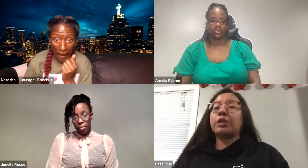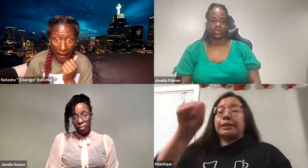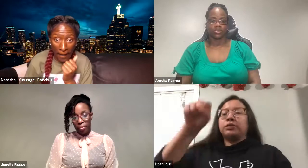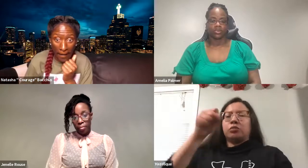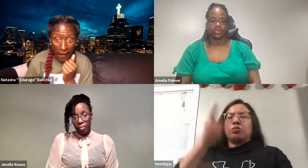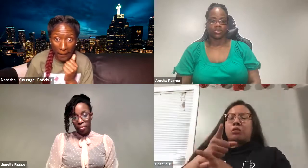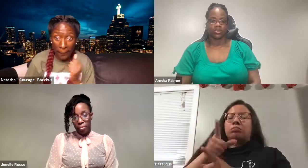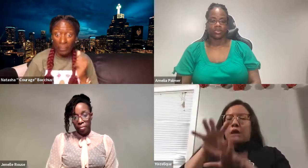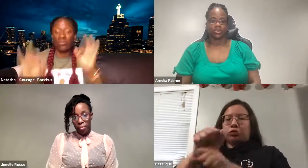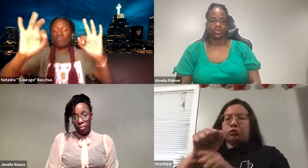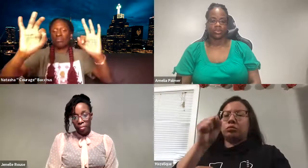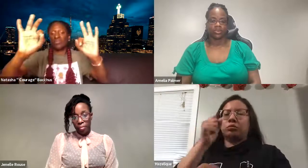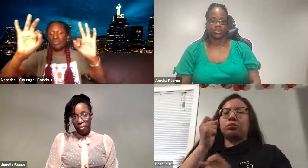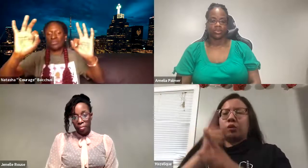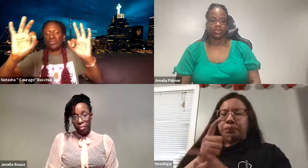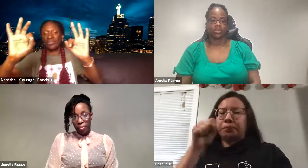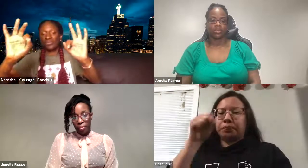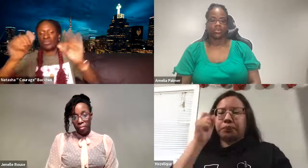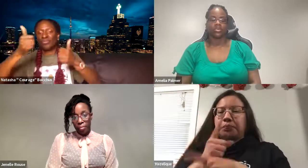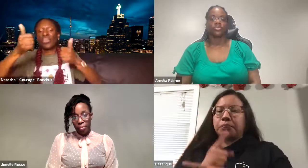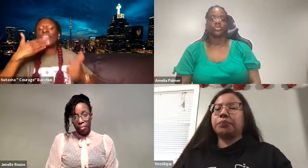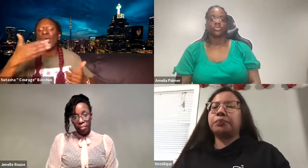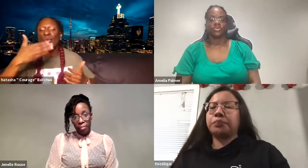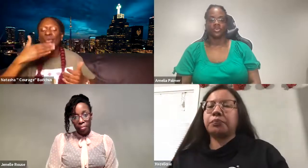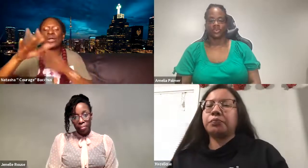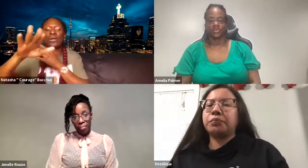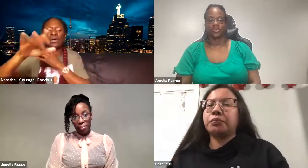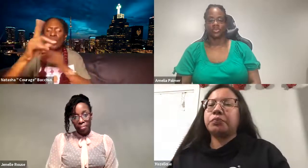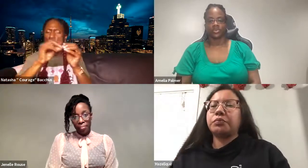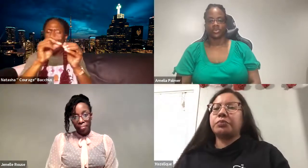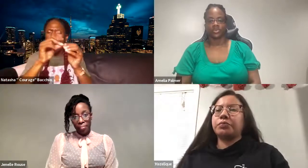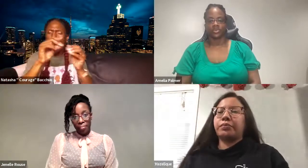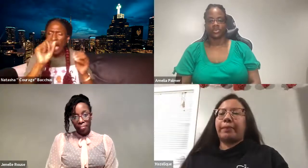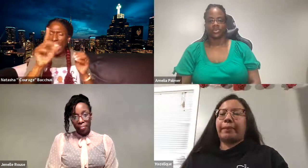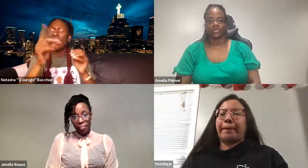yes that's right you got it that's what i said - great